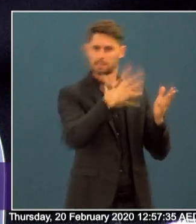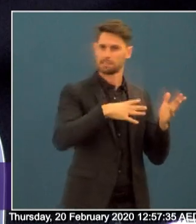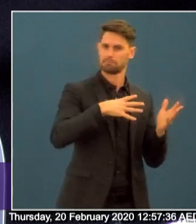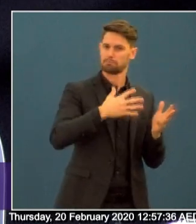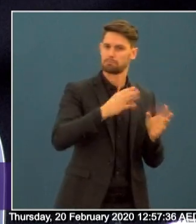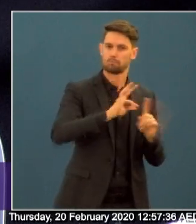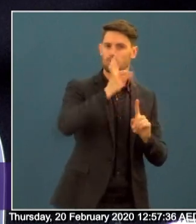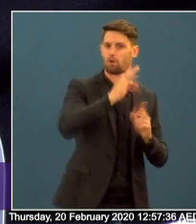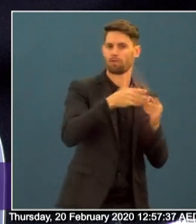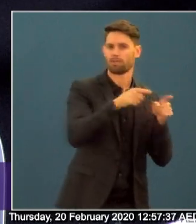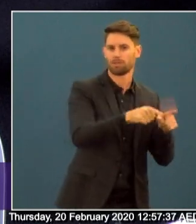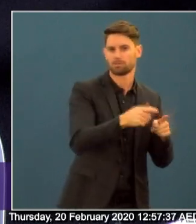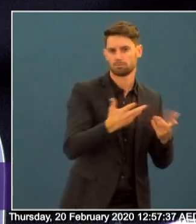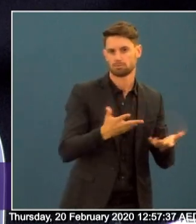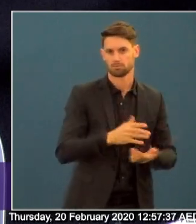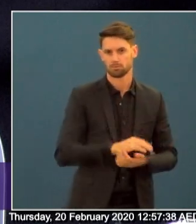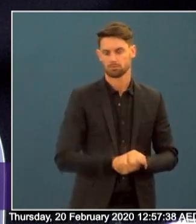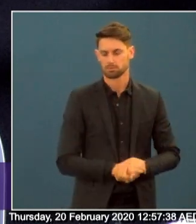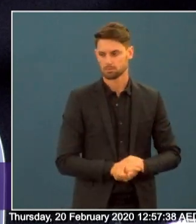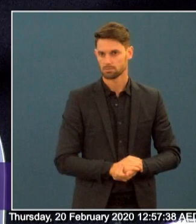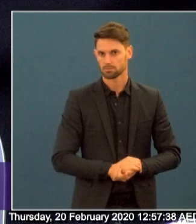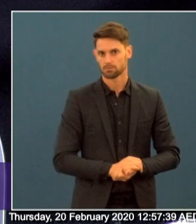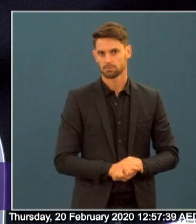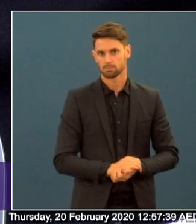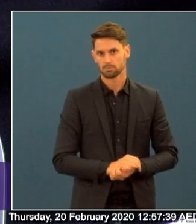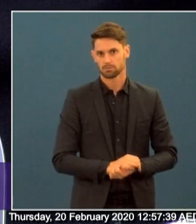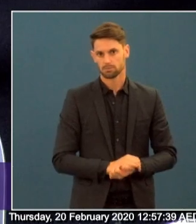Where it becomes slightly difficult is, for example,